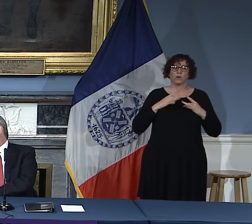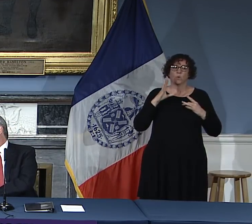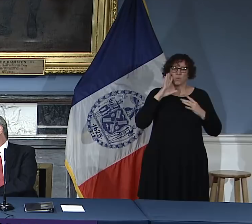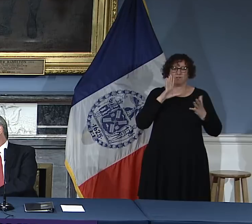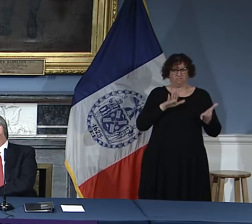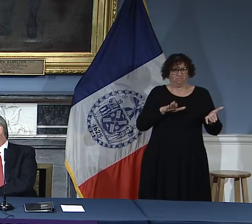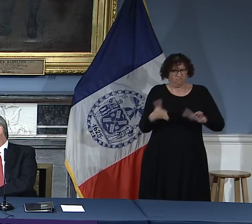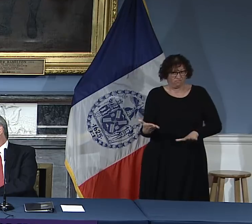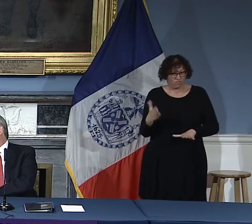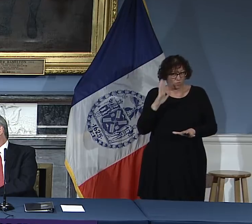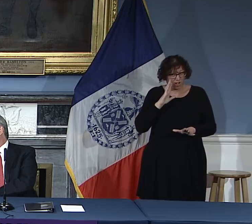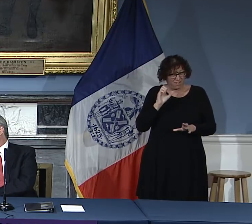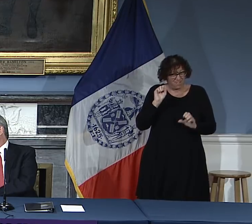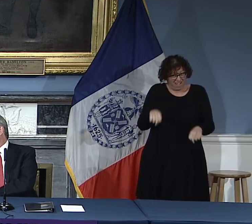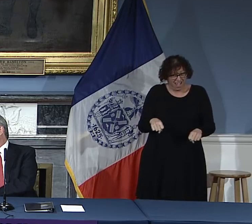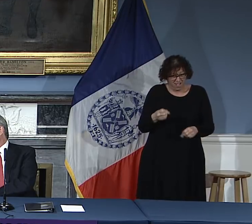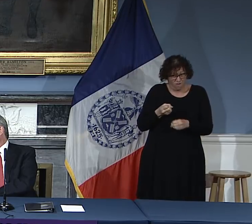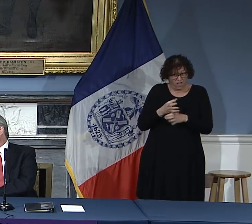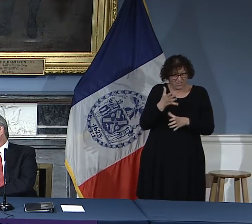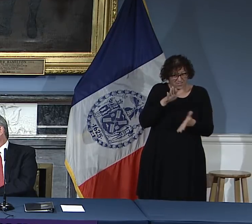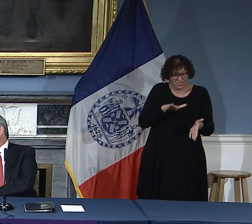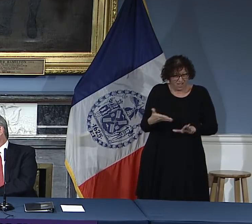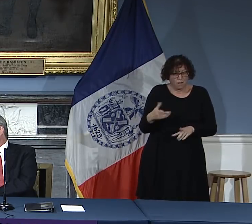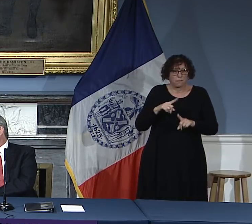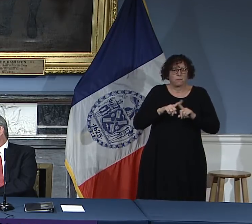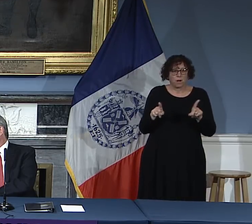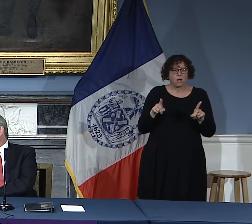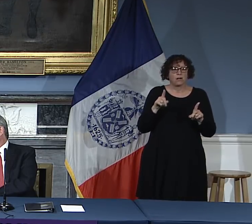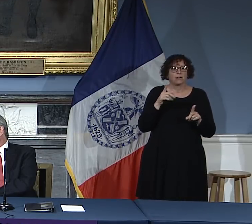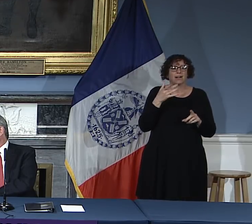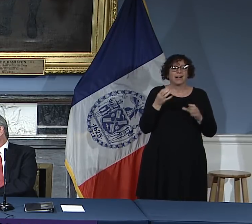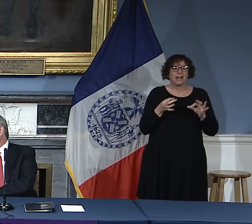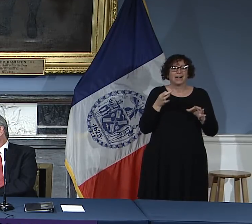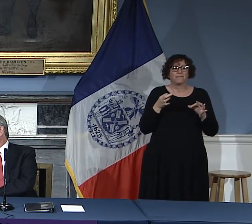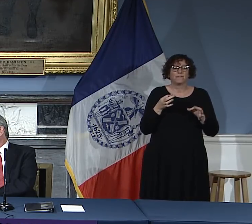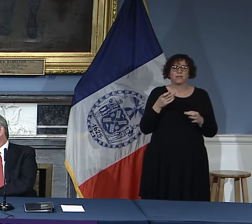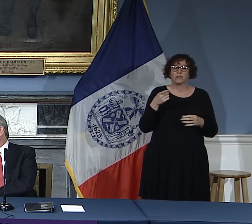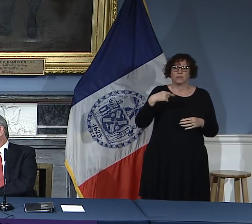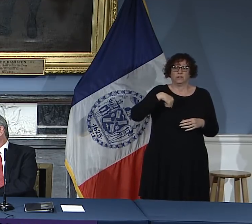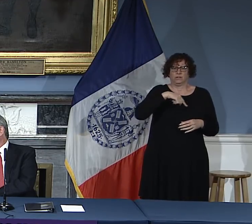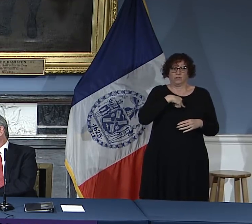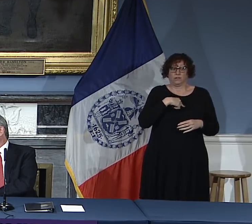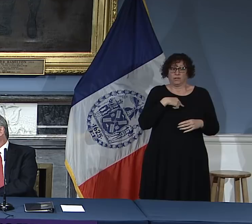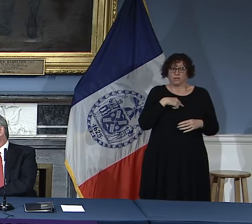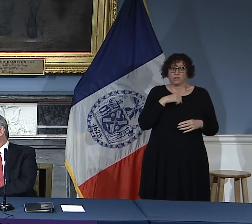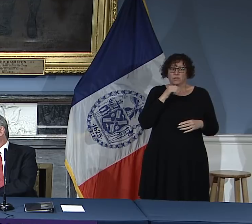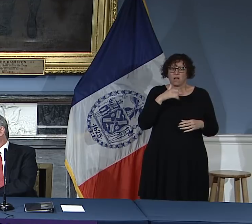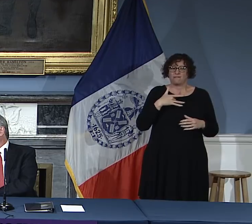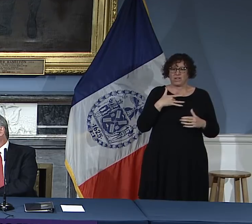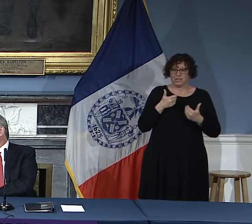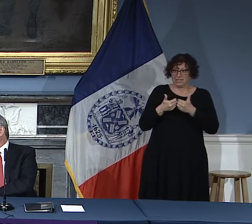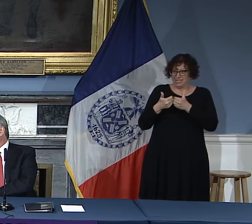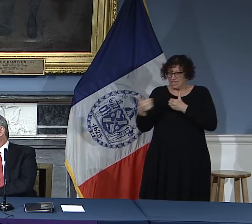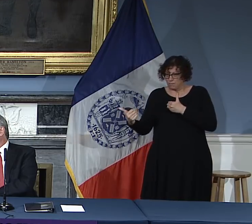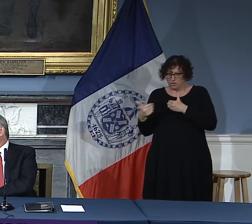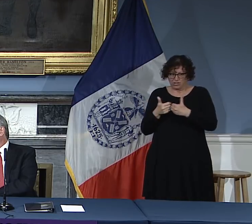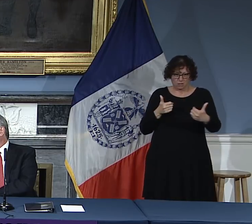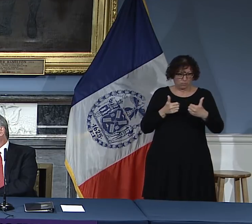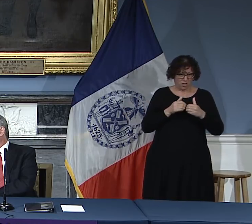DON'T PROTECT OUR HEALTH CARE SYSTEM, THERE WL ILAL BSOE OTHER PEOPLE WHO DIE OF OTHER